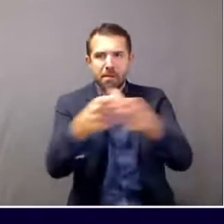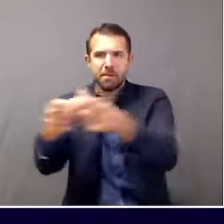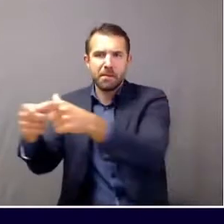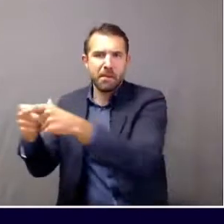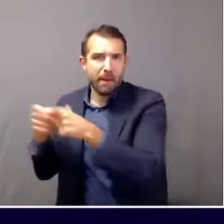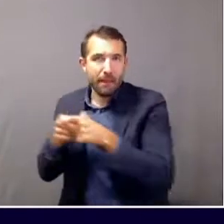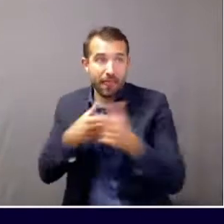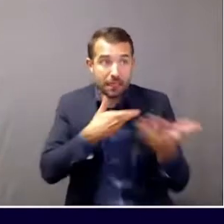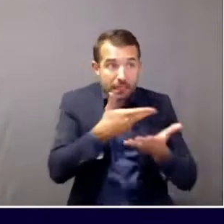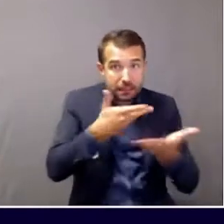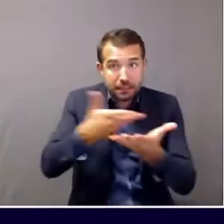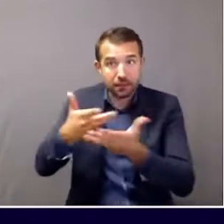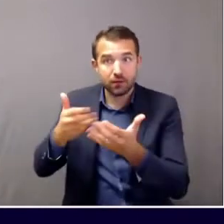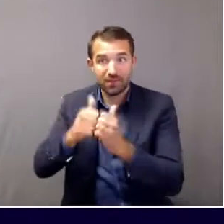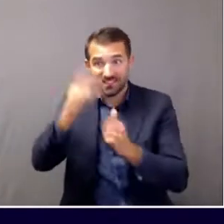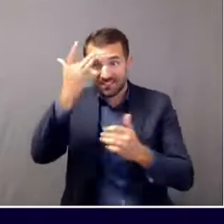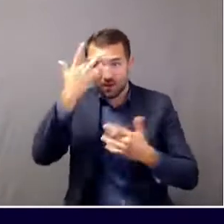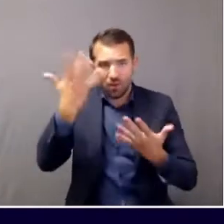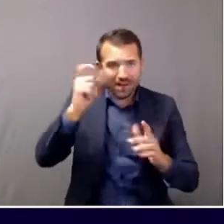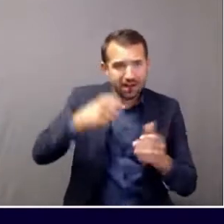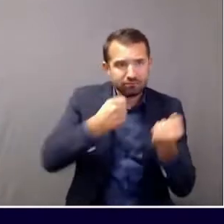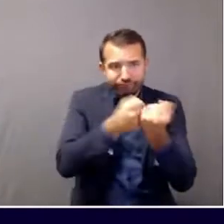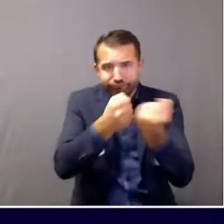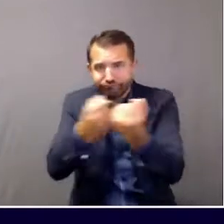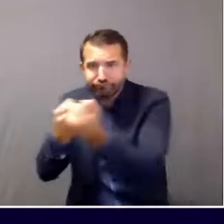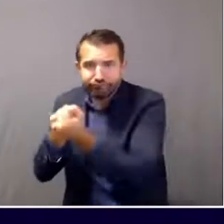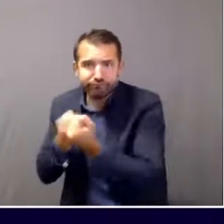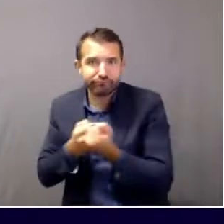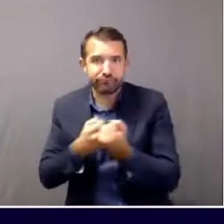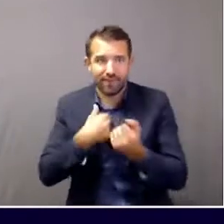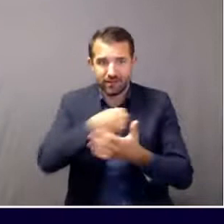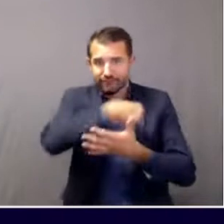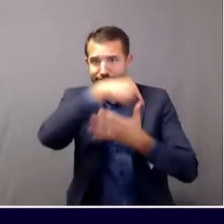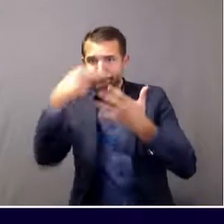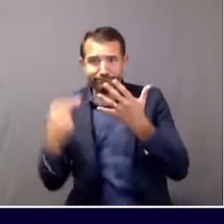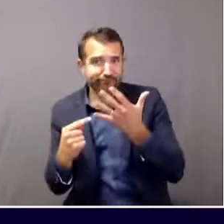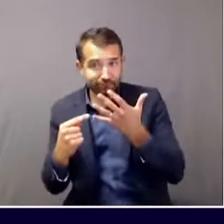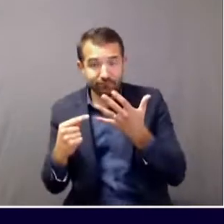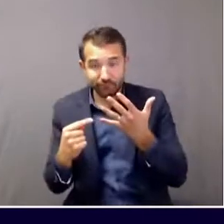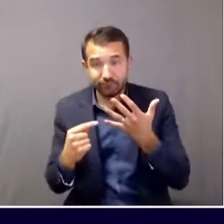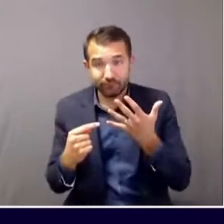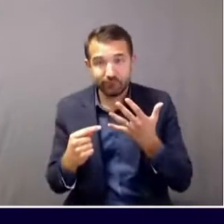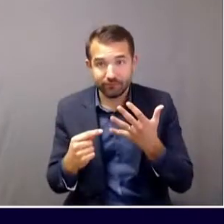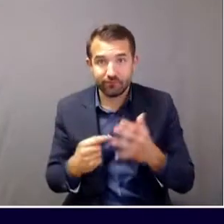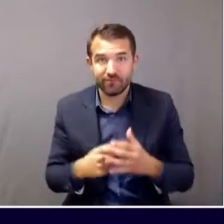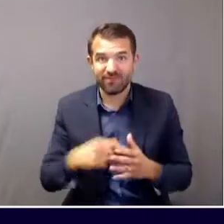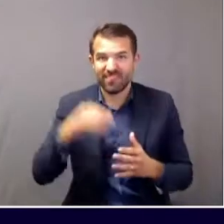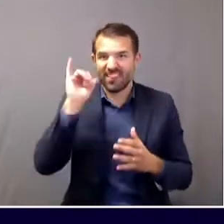social services team to provide